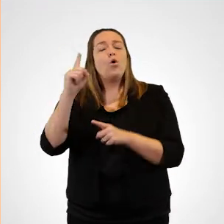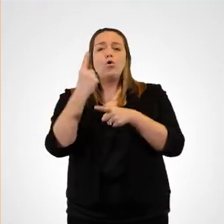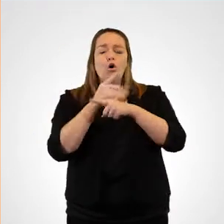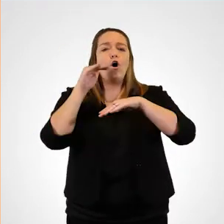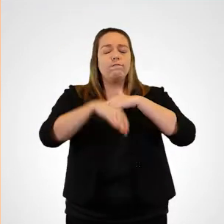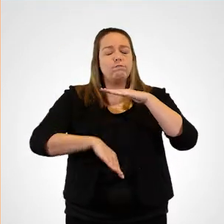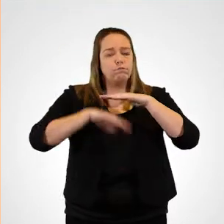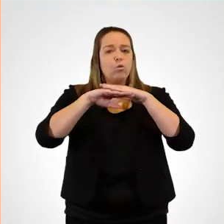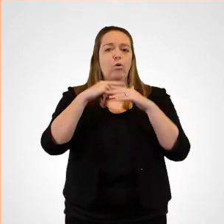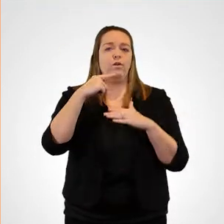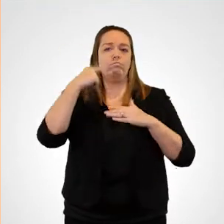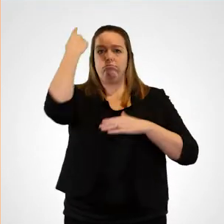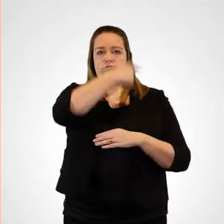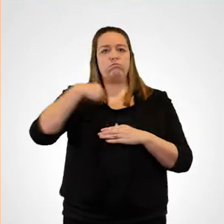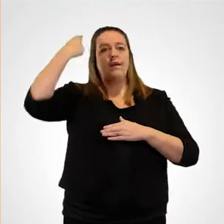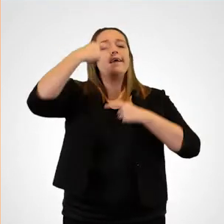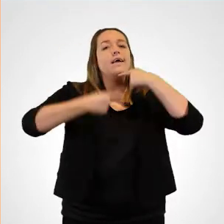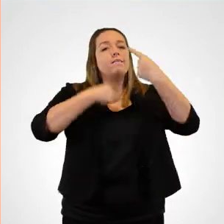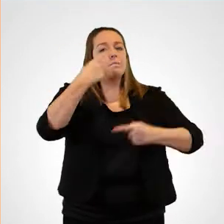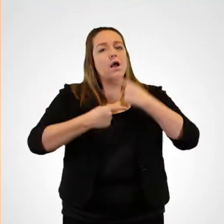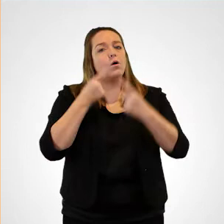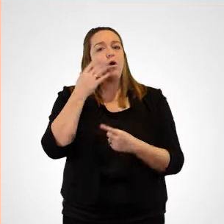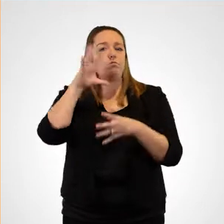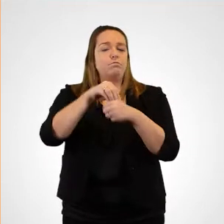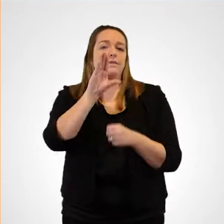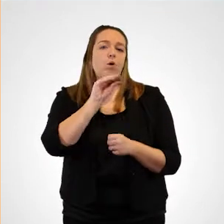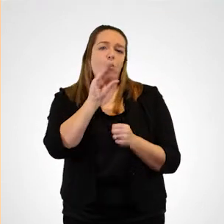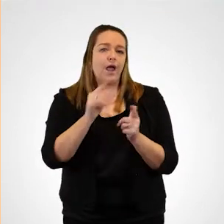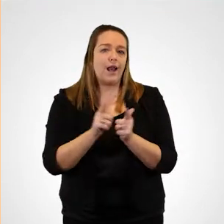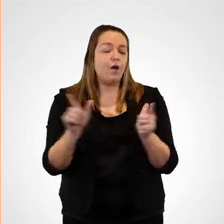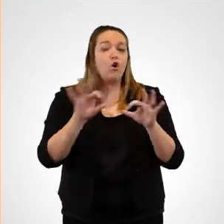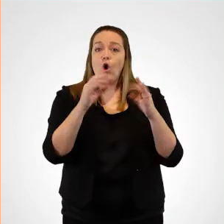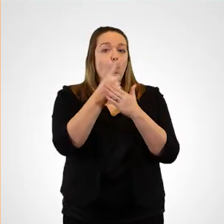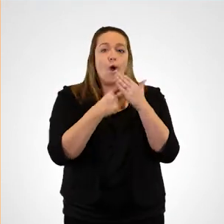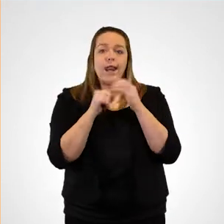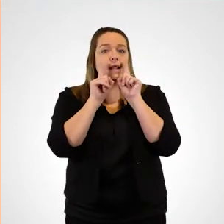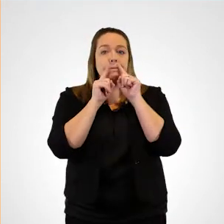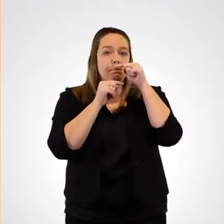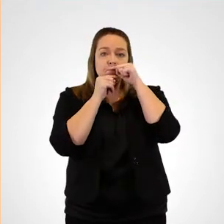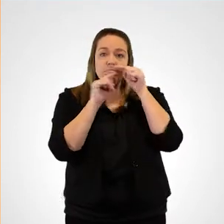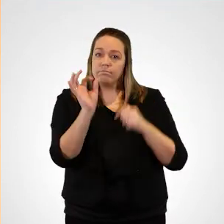all the information that you can get about spoken language, and it isn't just from the lips, as you know.